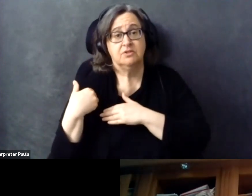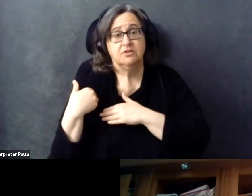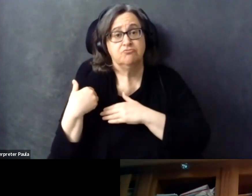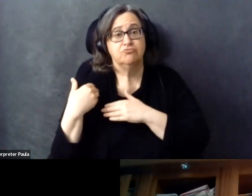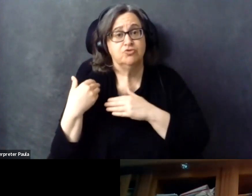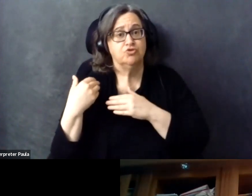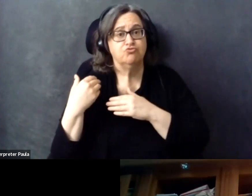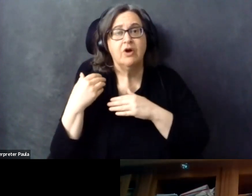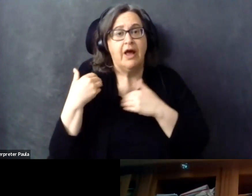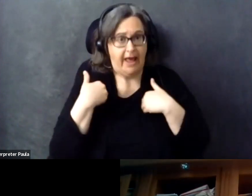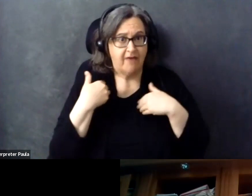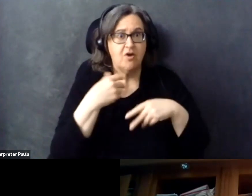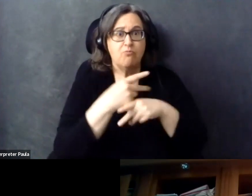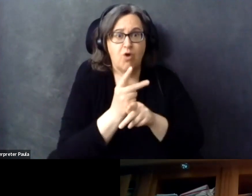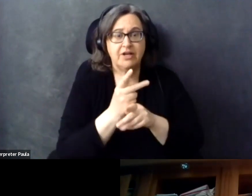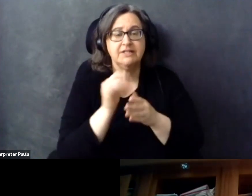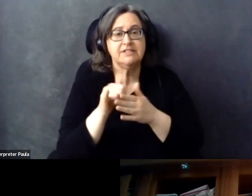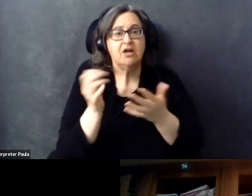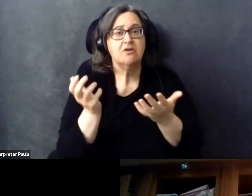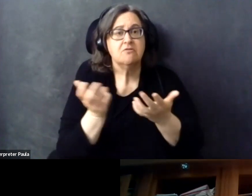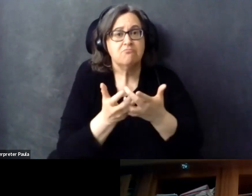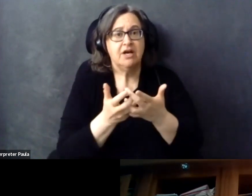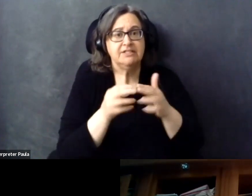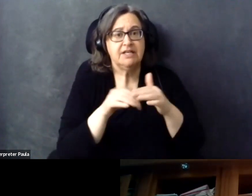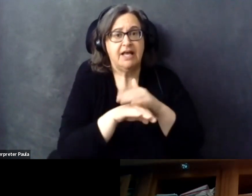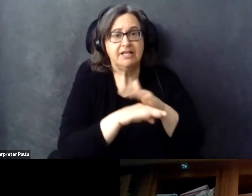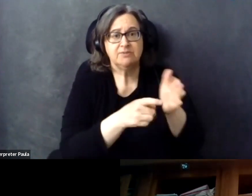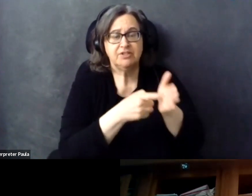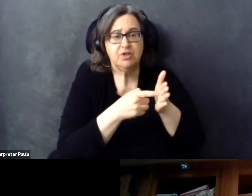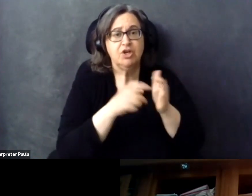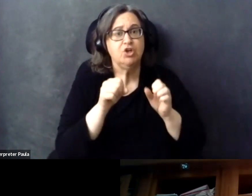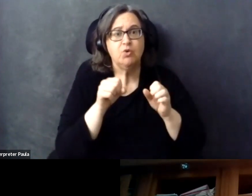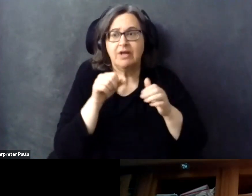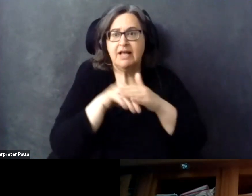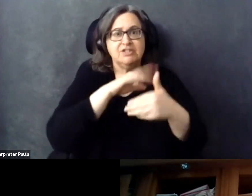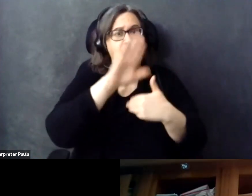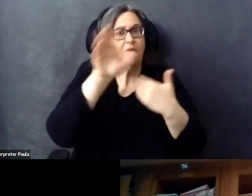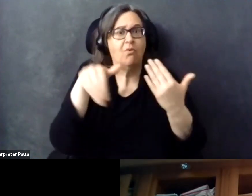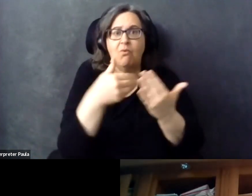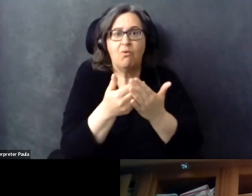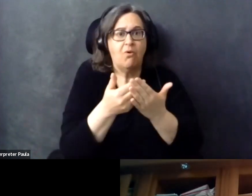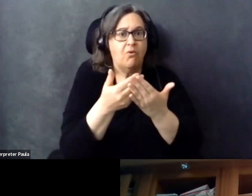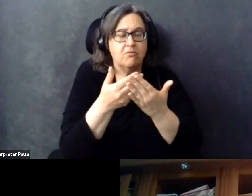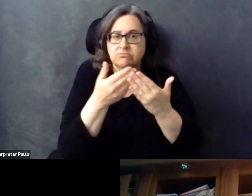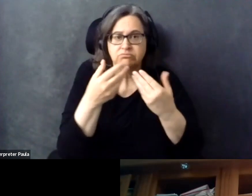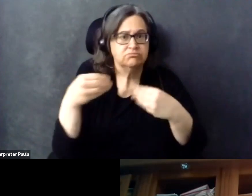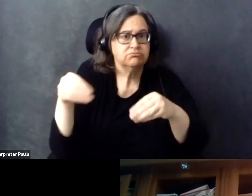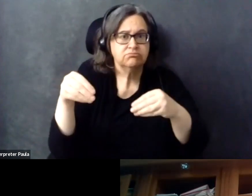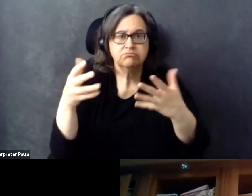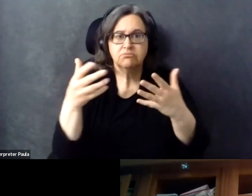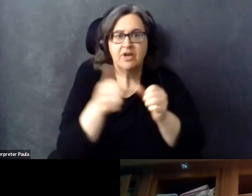have the obligations to place the products in the markets that comply with accessibility requirements